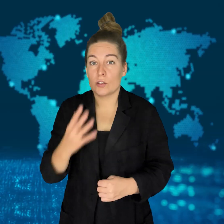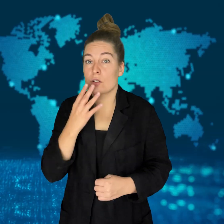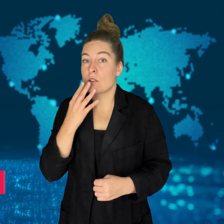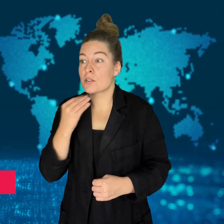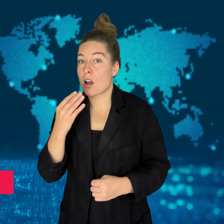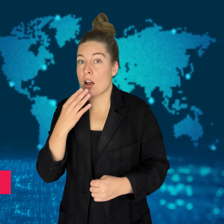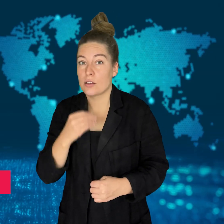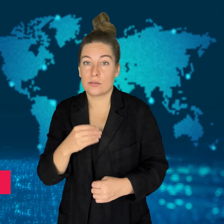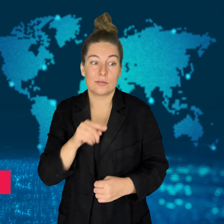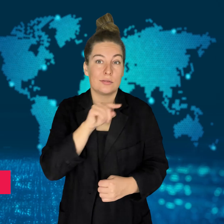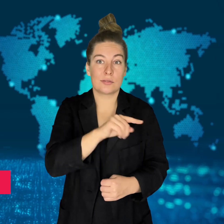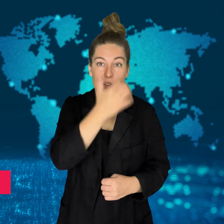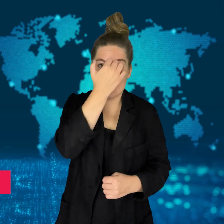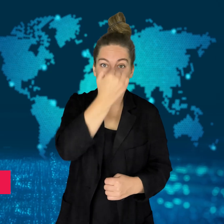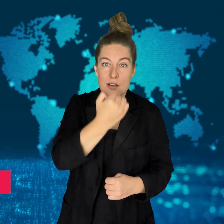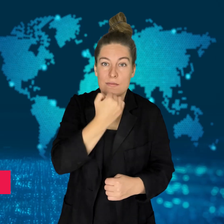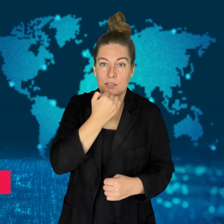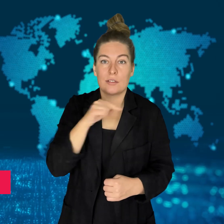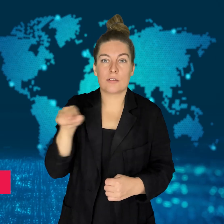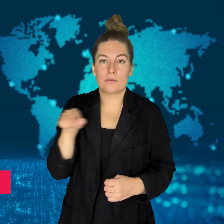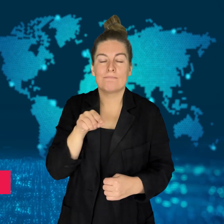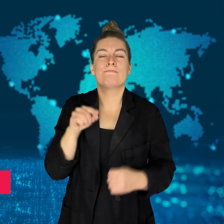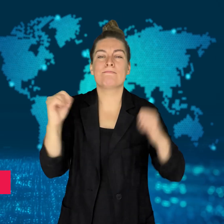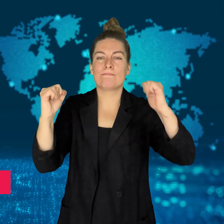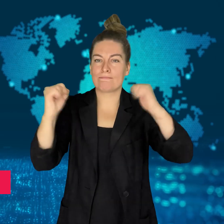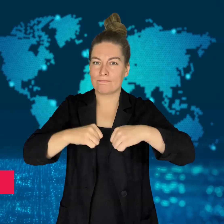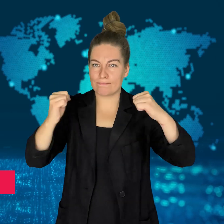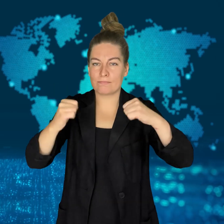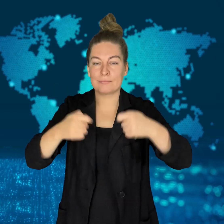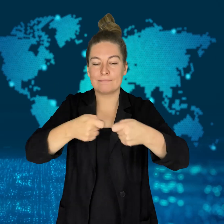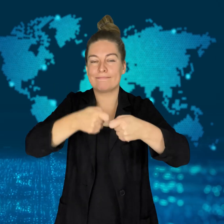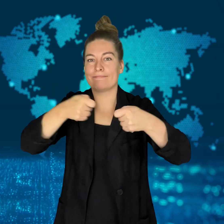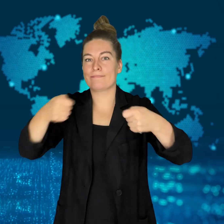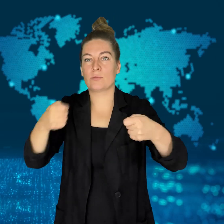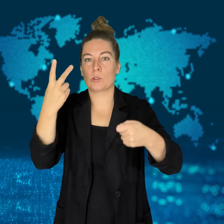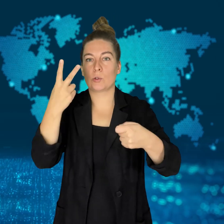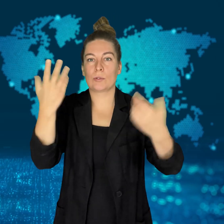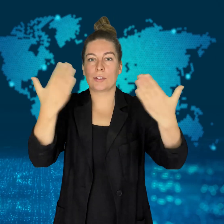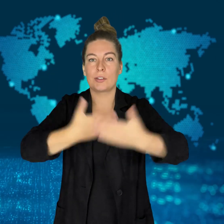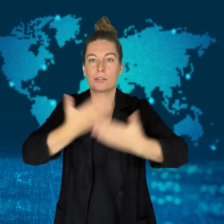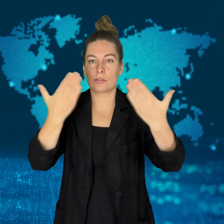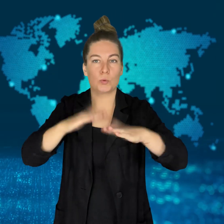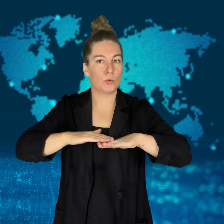[MONIKA]: Israel and Hamas extended their truce by two days,